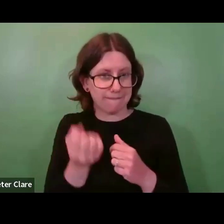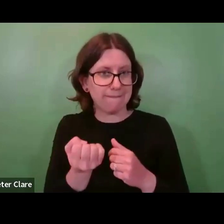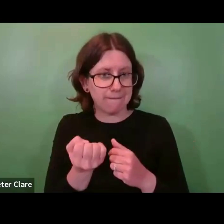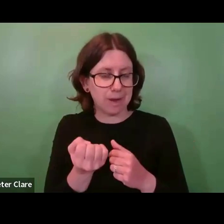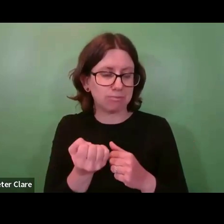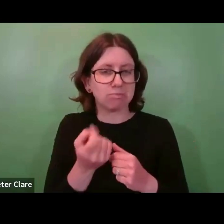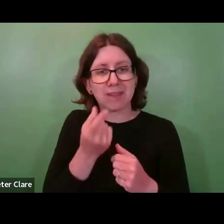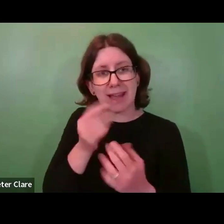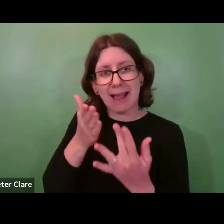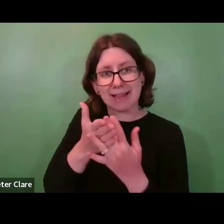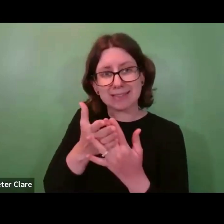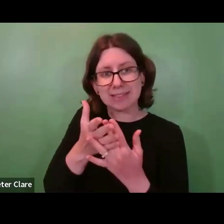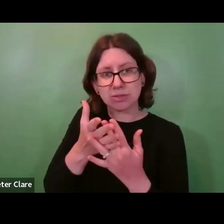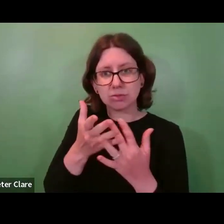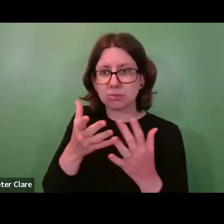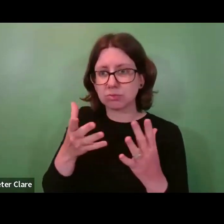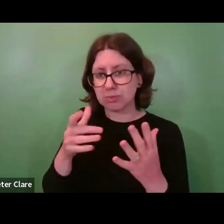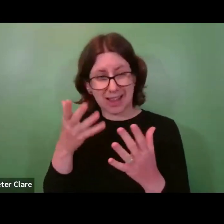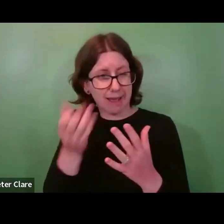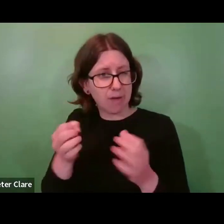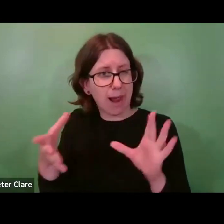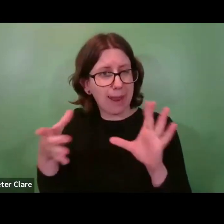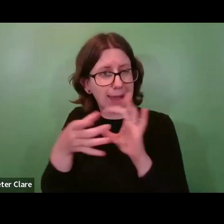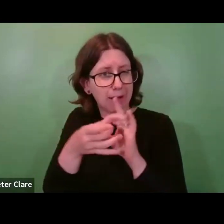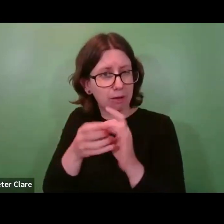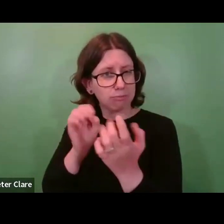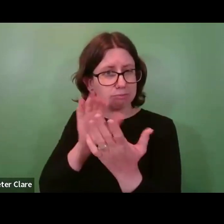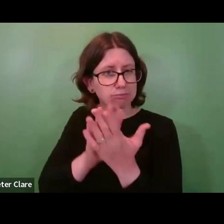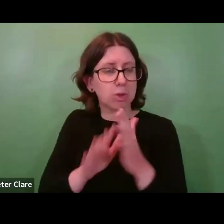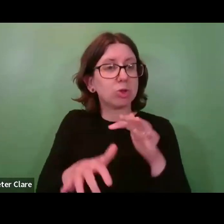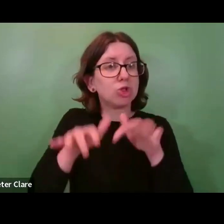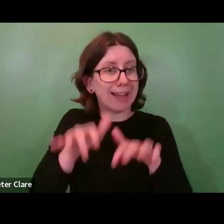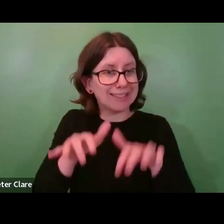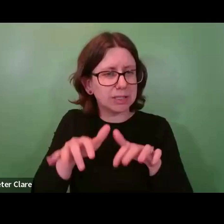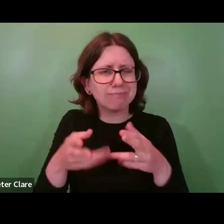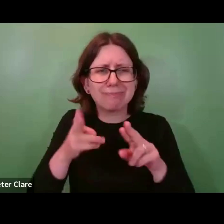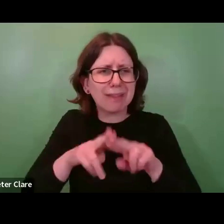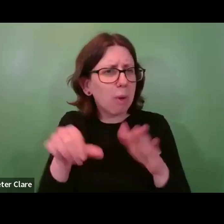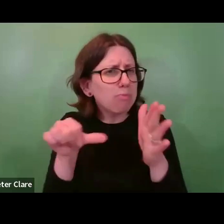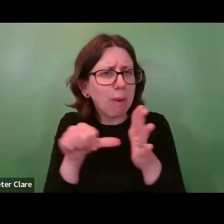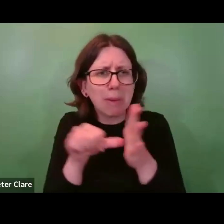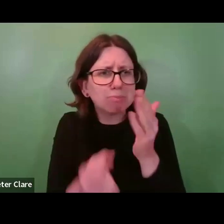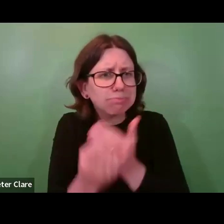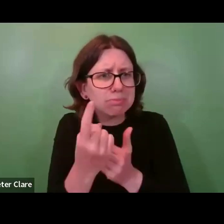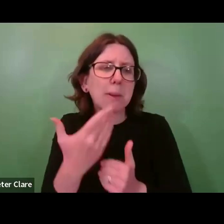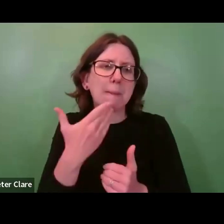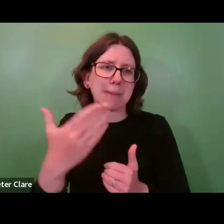access by the link that's been shared in the chat. Again, please let us know if you have any issues accessing that,